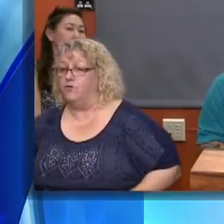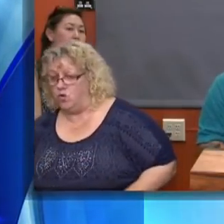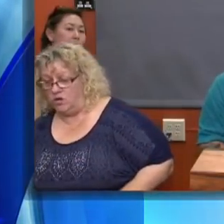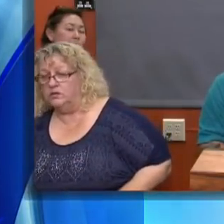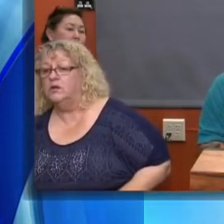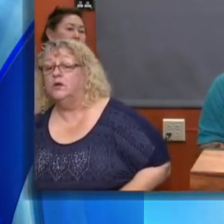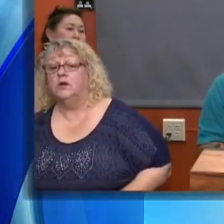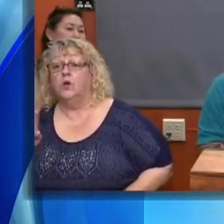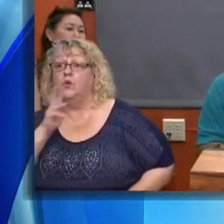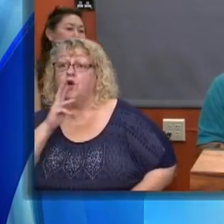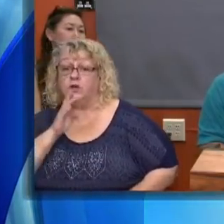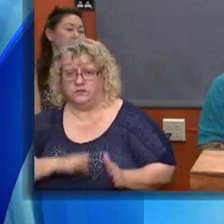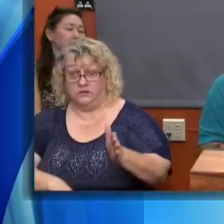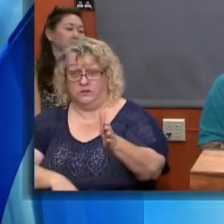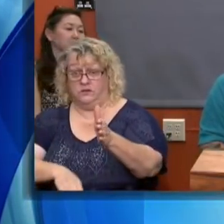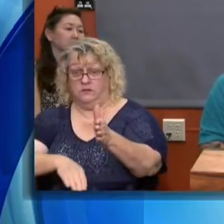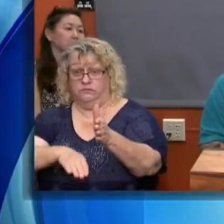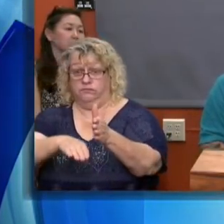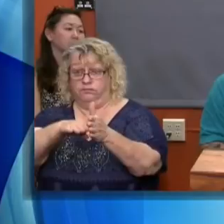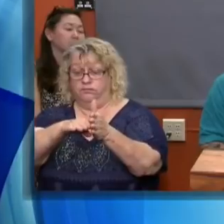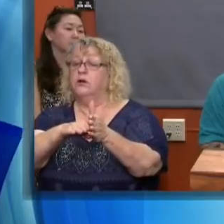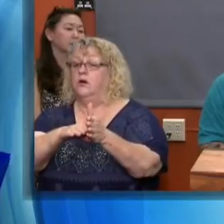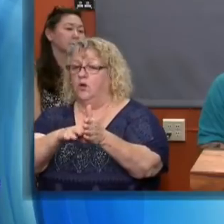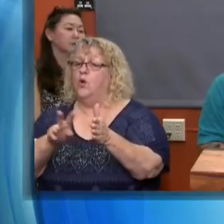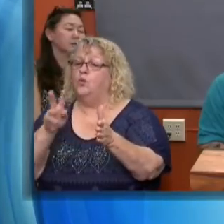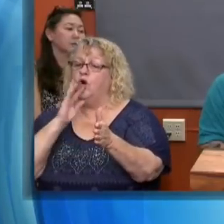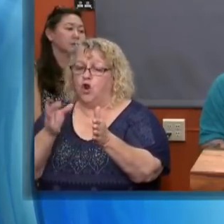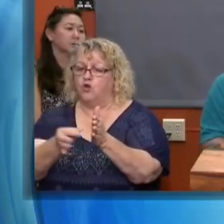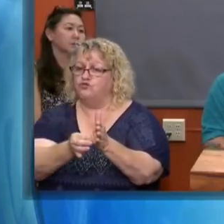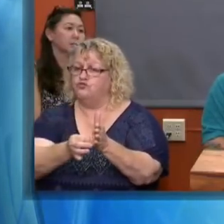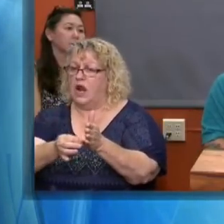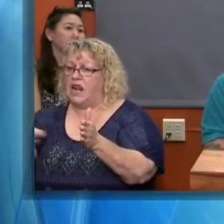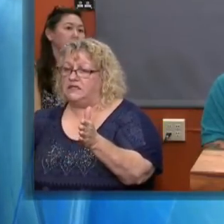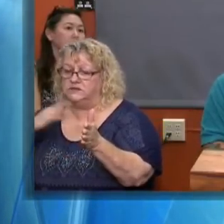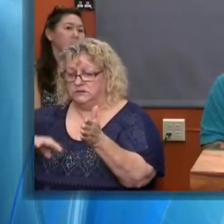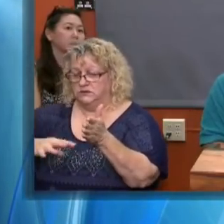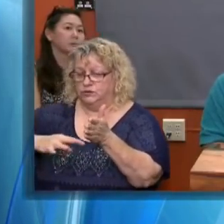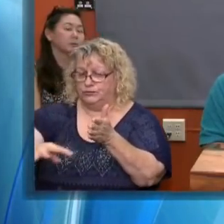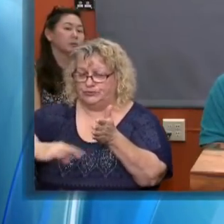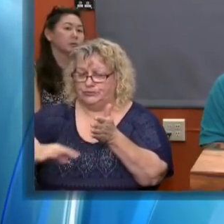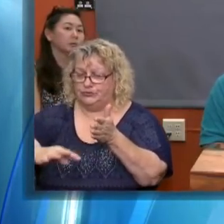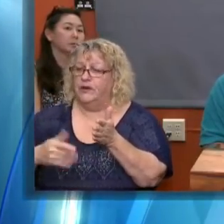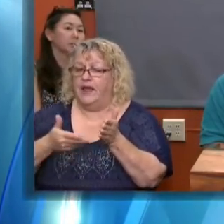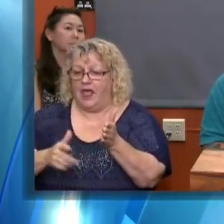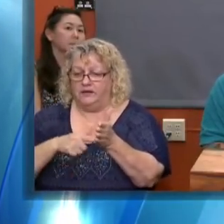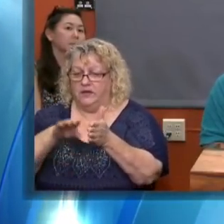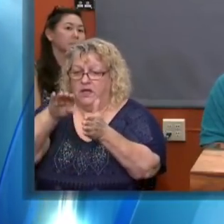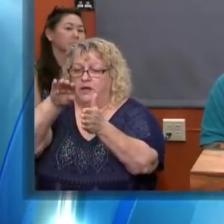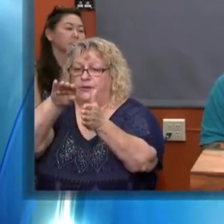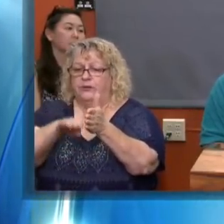DOING THE SAME THING WE'RE DOING AT RESERVOIR NUMBER 1. RELEASING WATER ON THAT ONE,